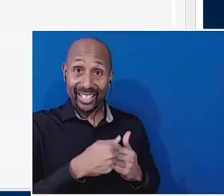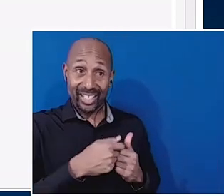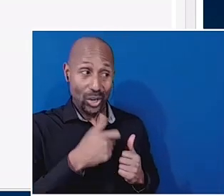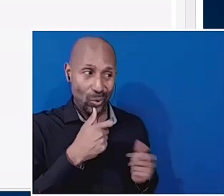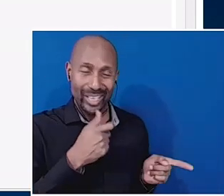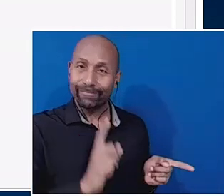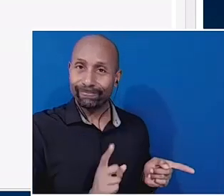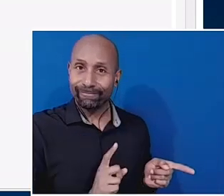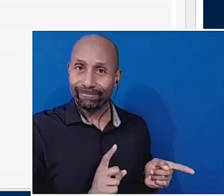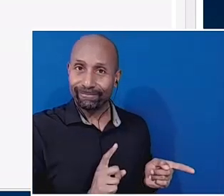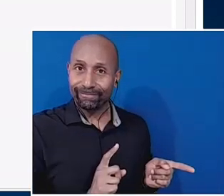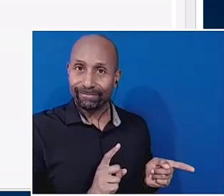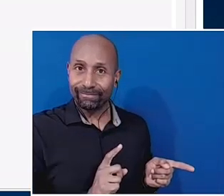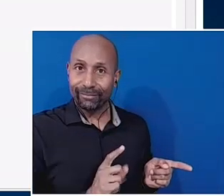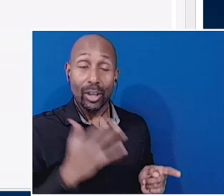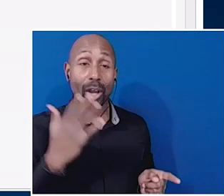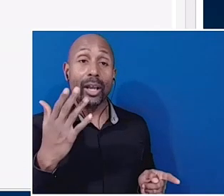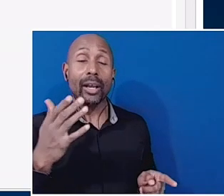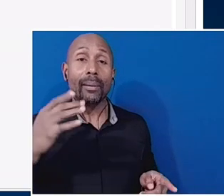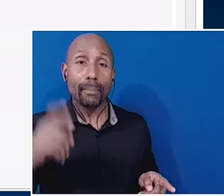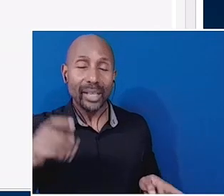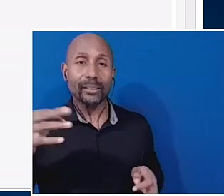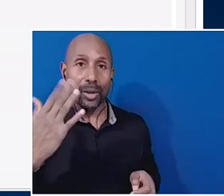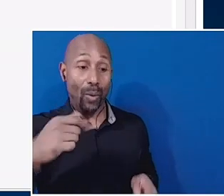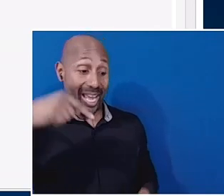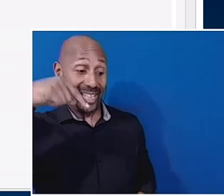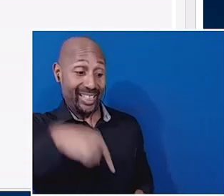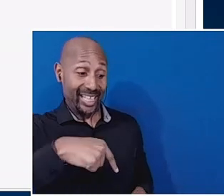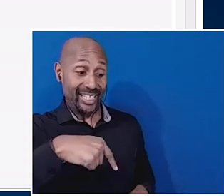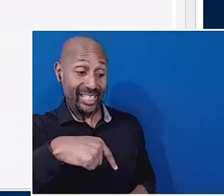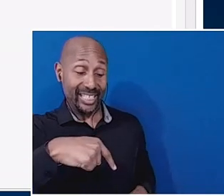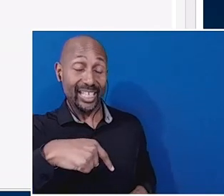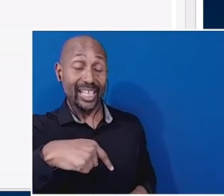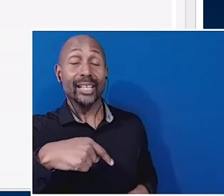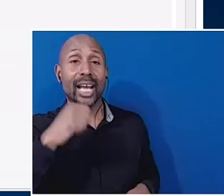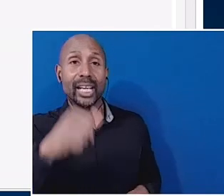accreditation of that institution or